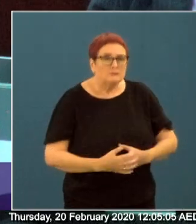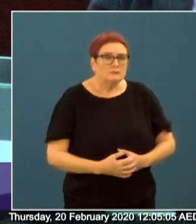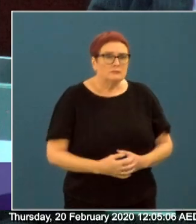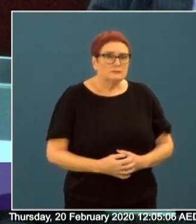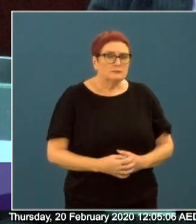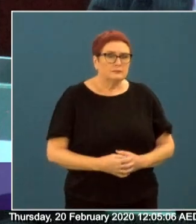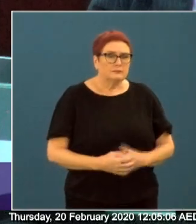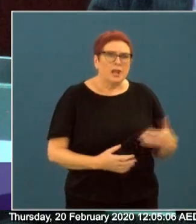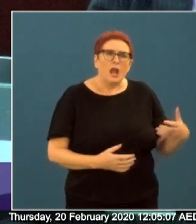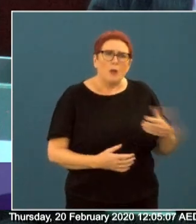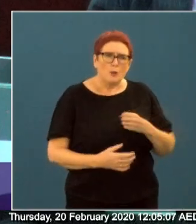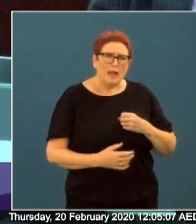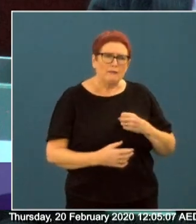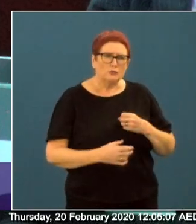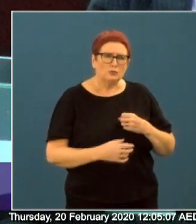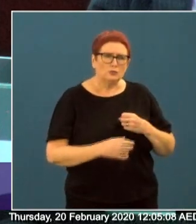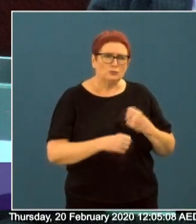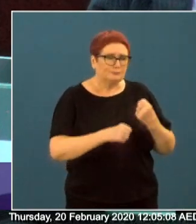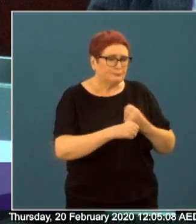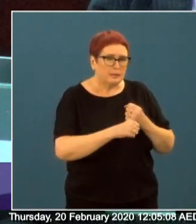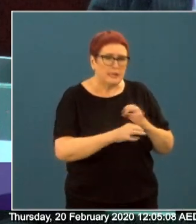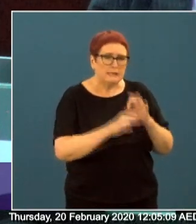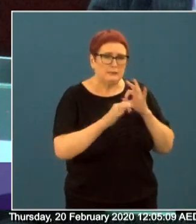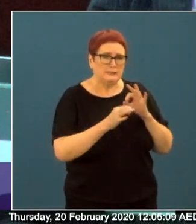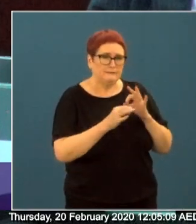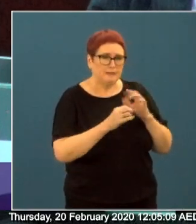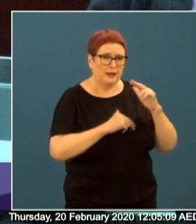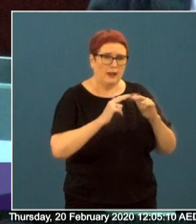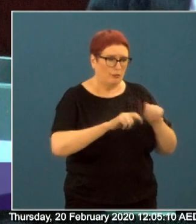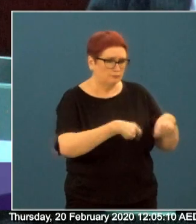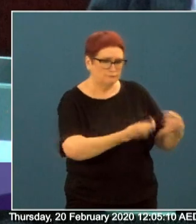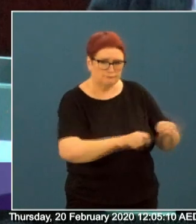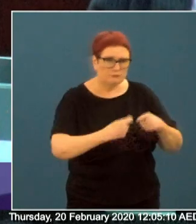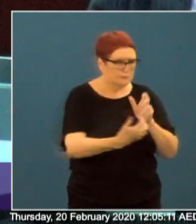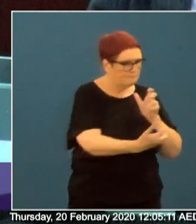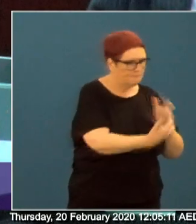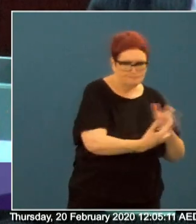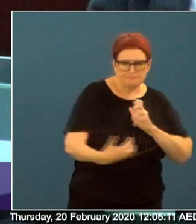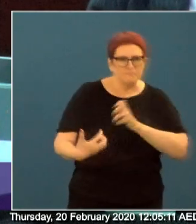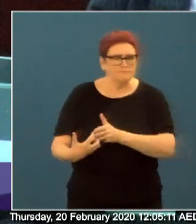responses should be developed to mitigate risk. So, in that, is there any particular health care response